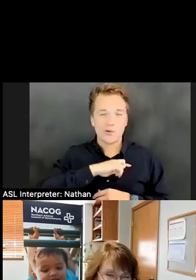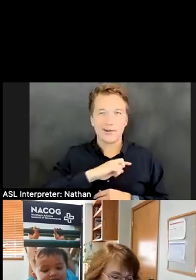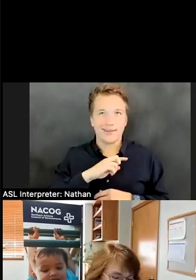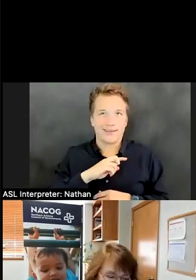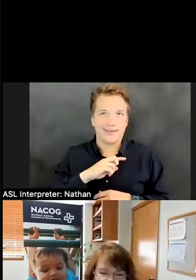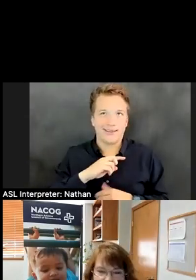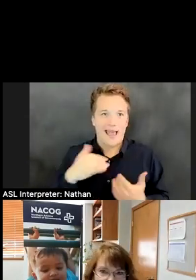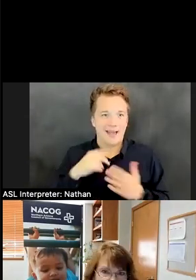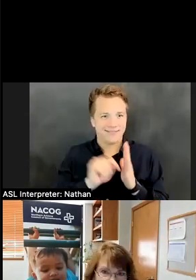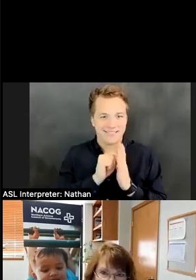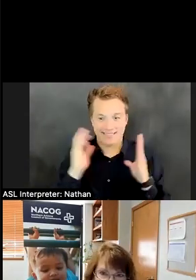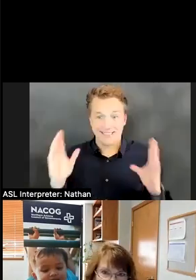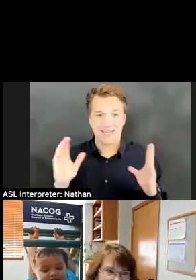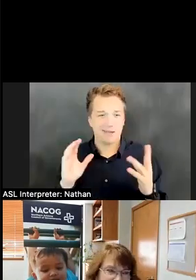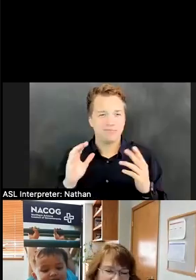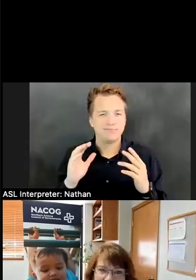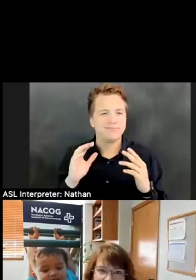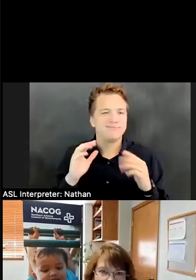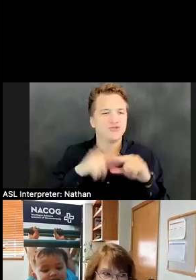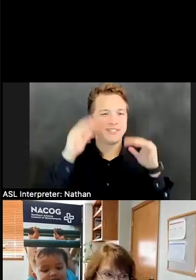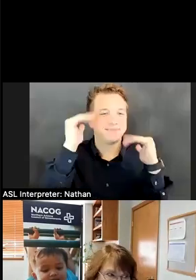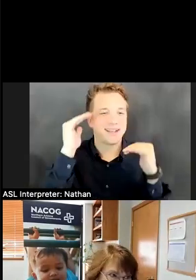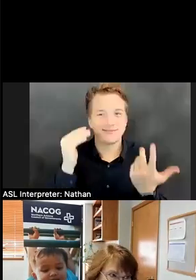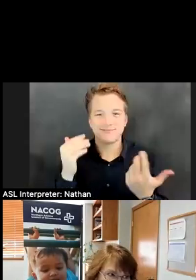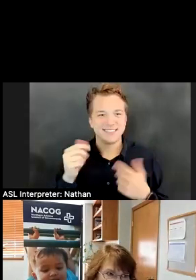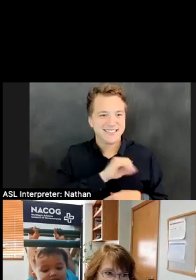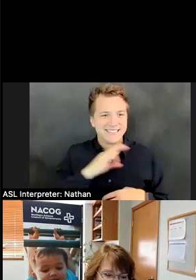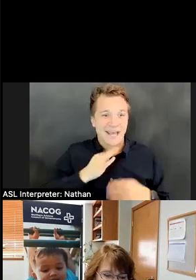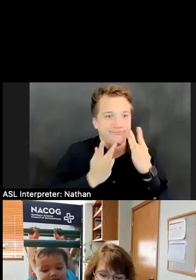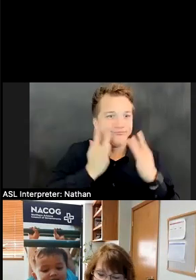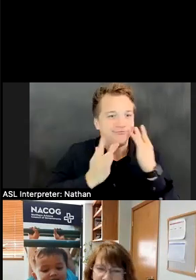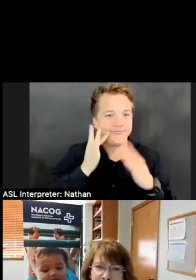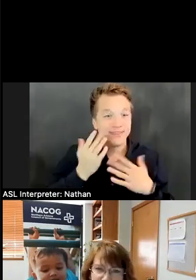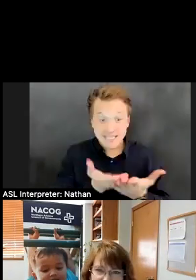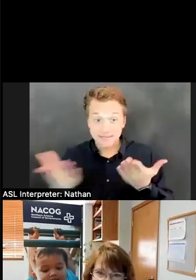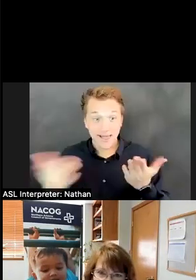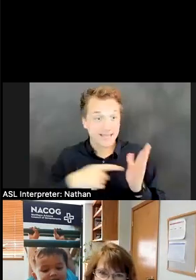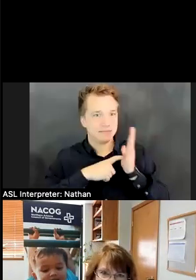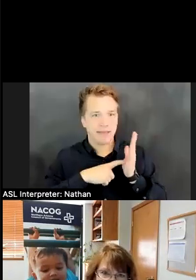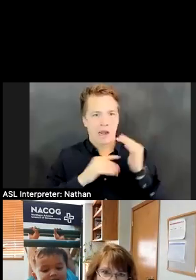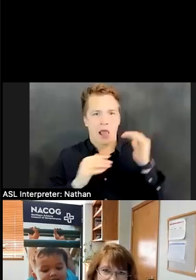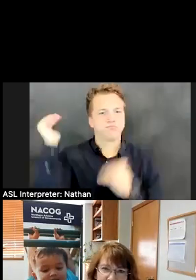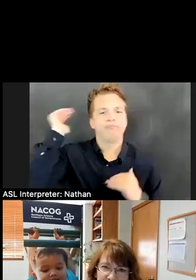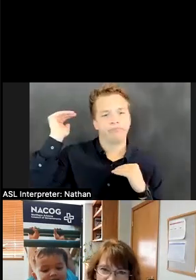Our staff shortages are great, supply and demand issues, infectious diseases, depression